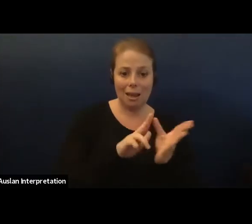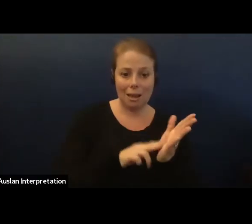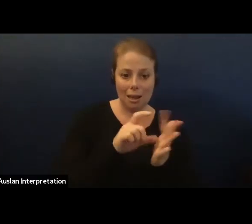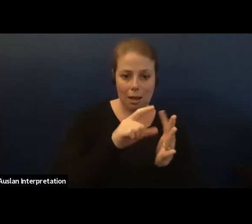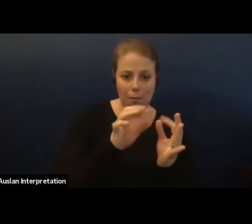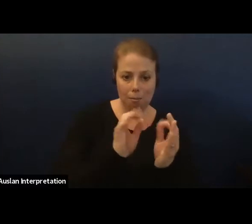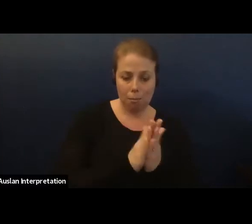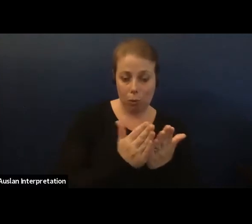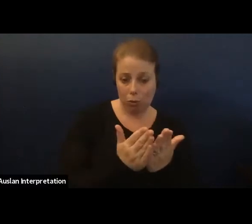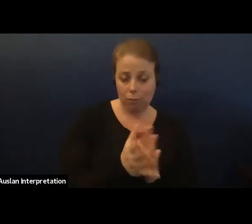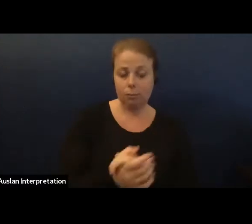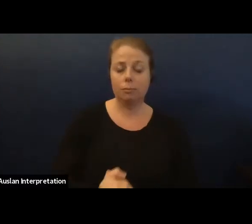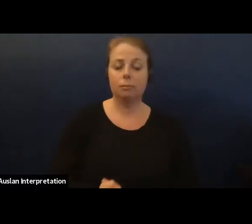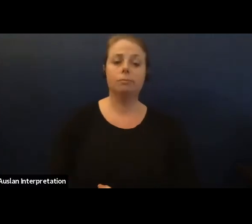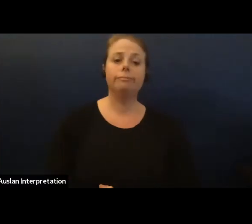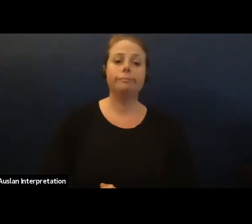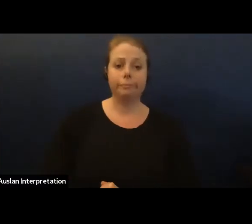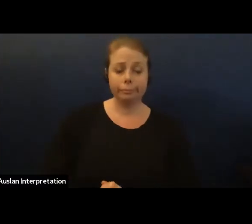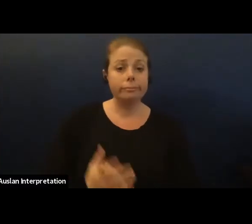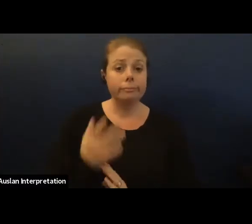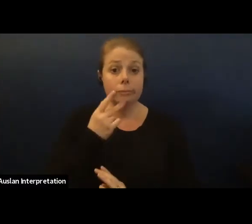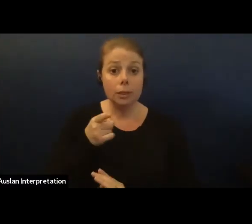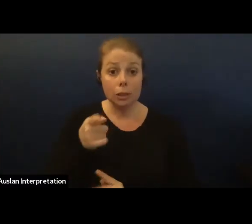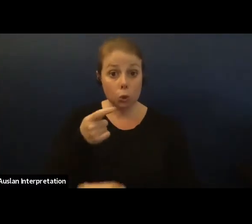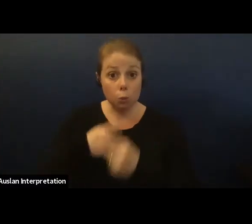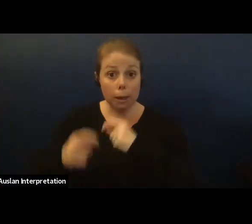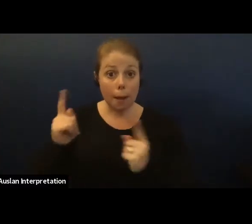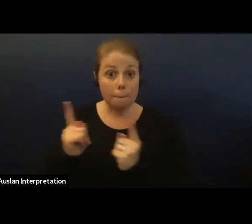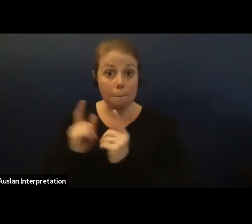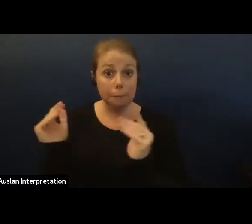from applying for Australia Council funding. In fact many of our peers tell us that their